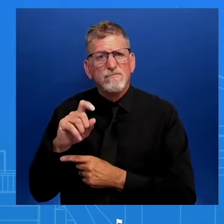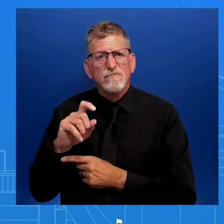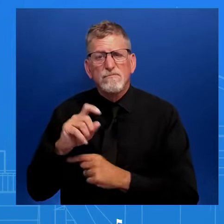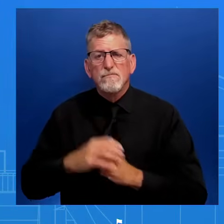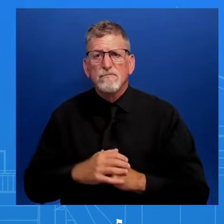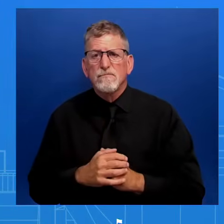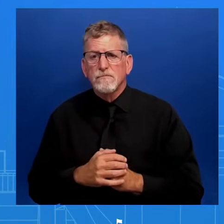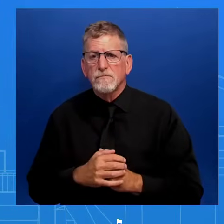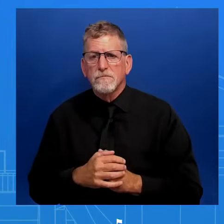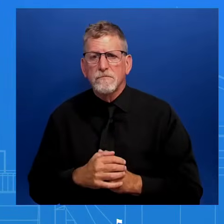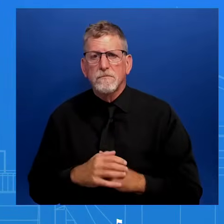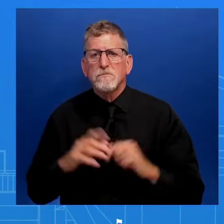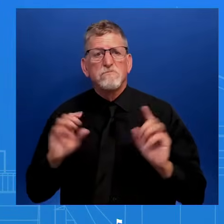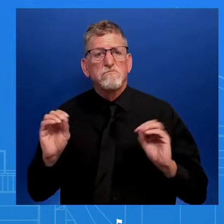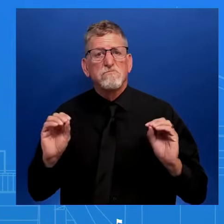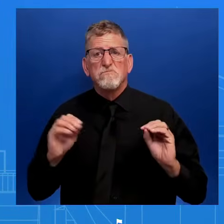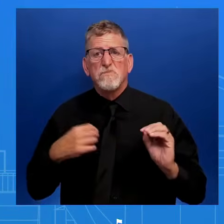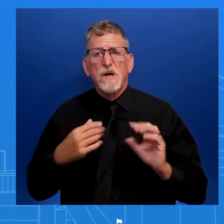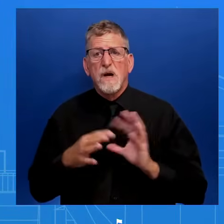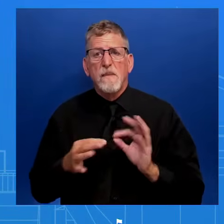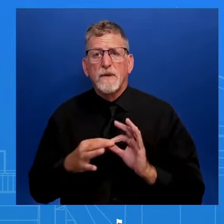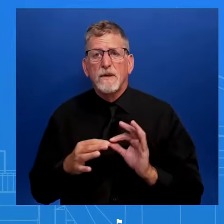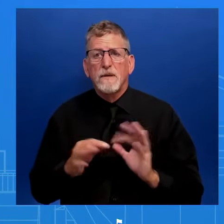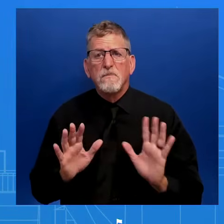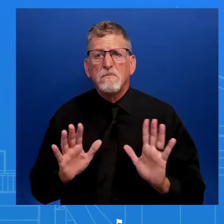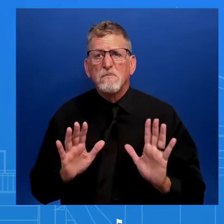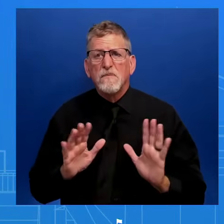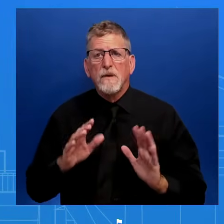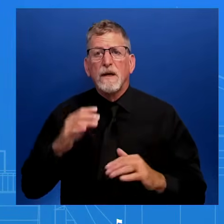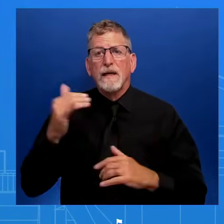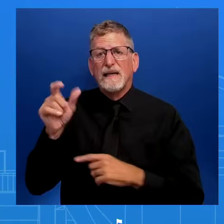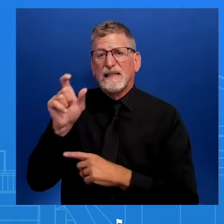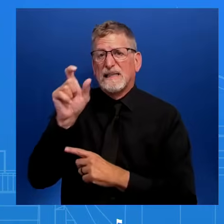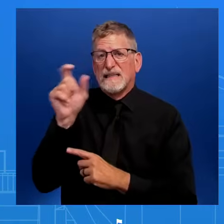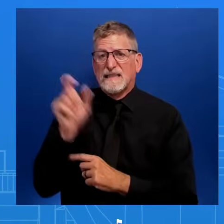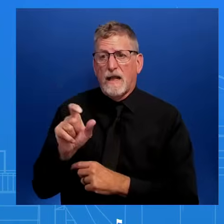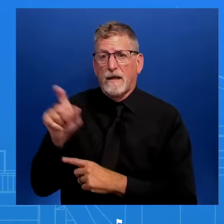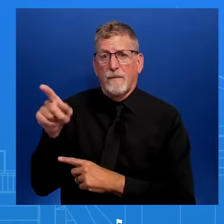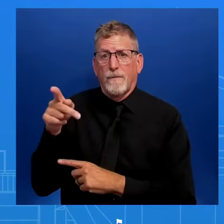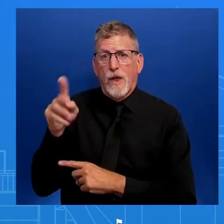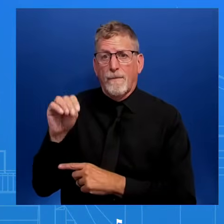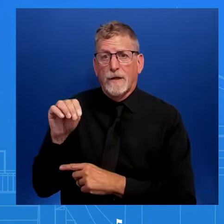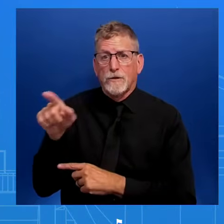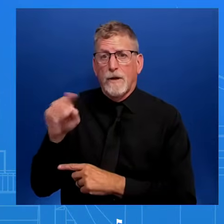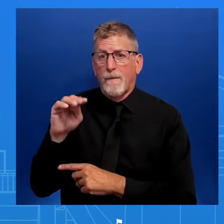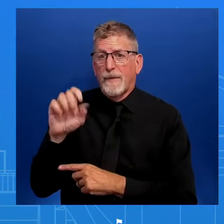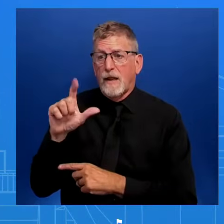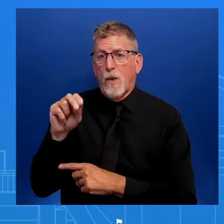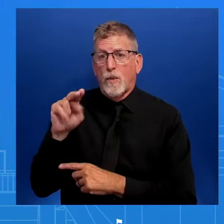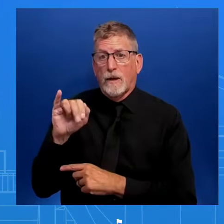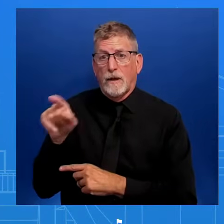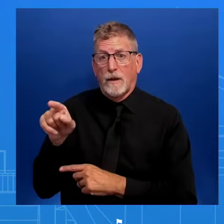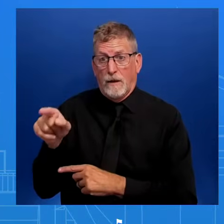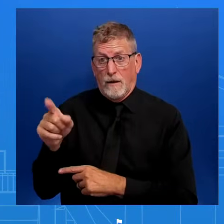Can you state categorically that the administration has neither sought nor received favorable treatment from the DOJ